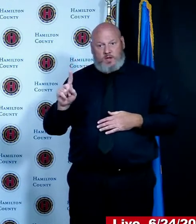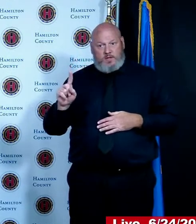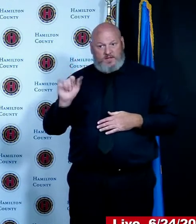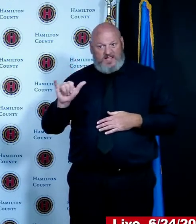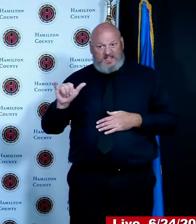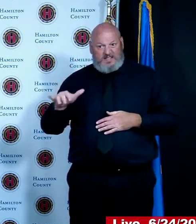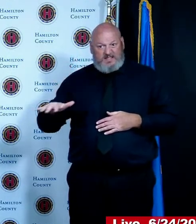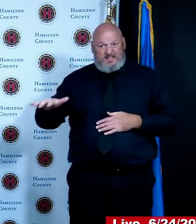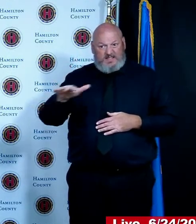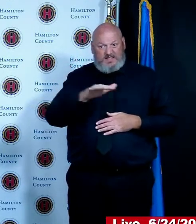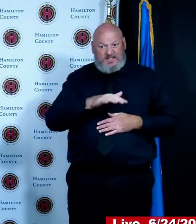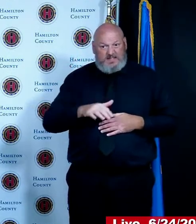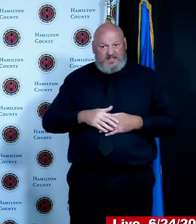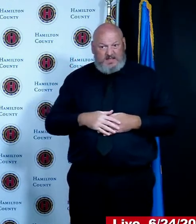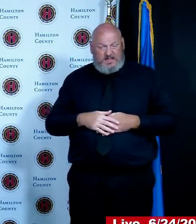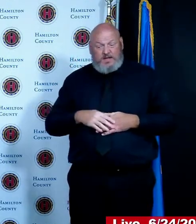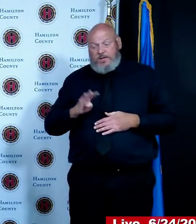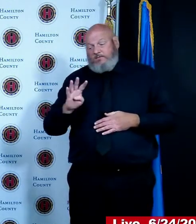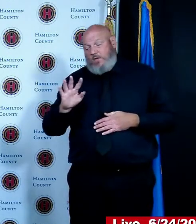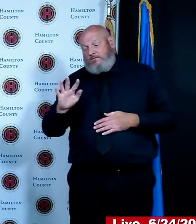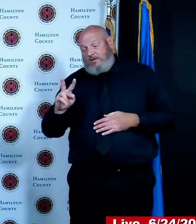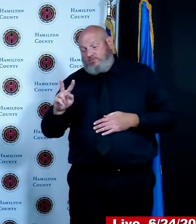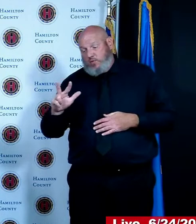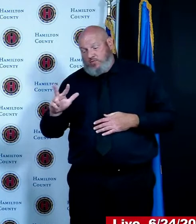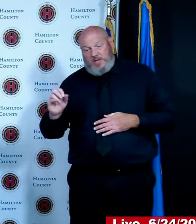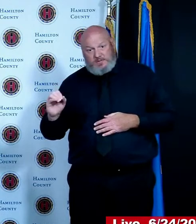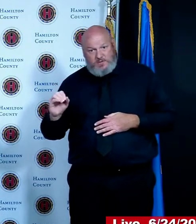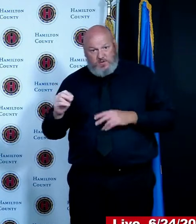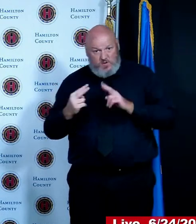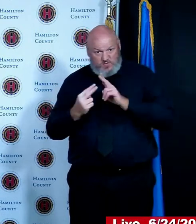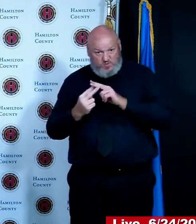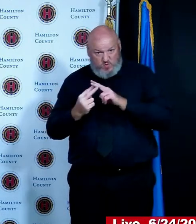younger population as I just referenced these cases are not associated with